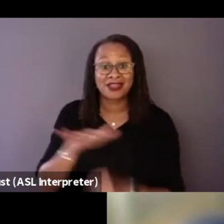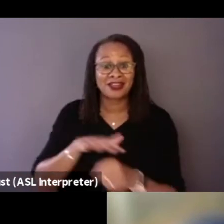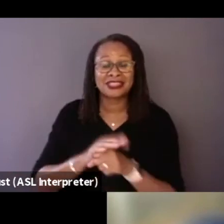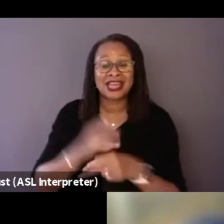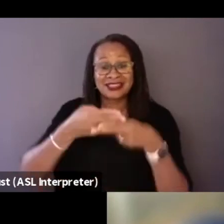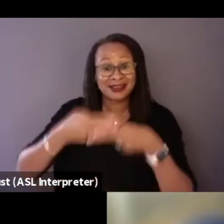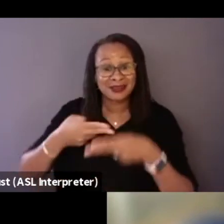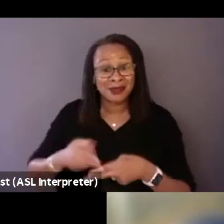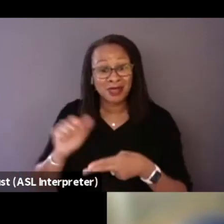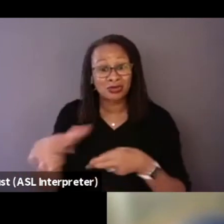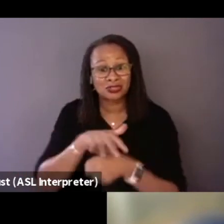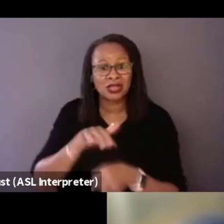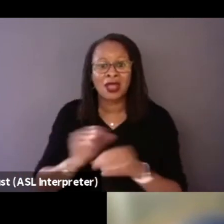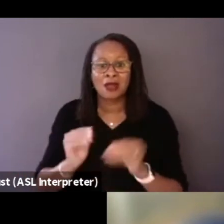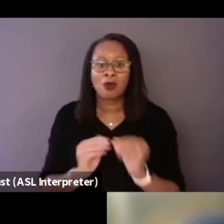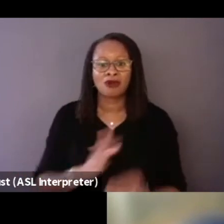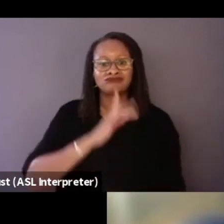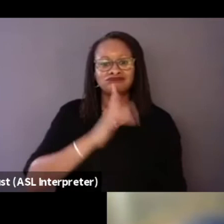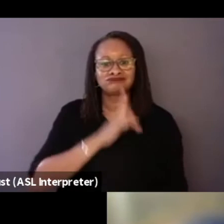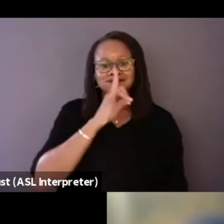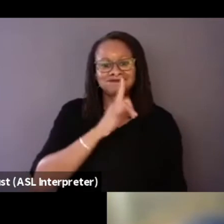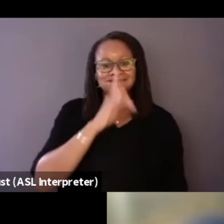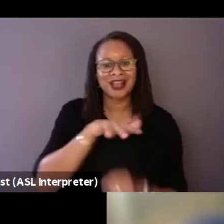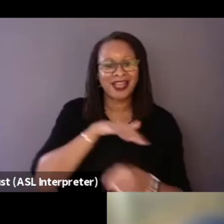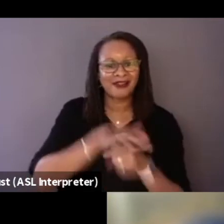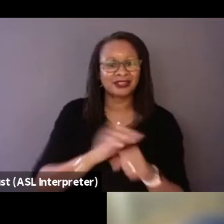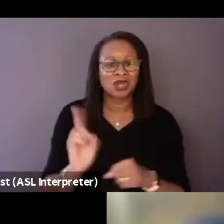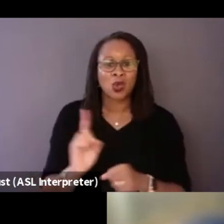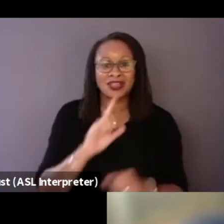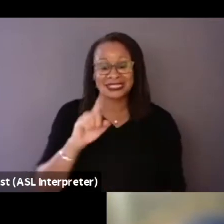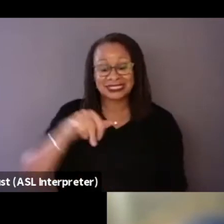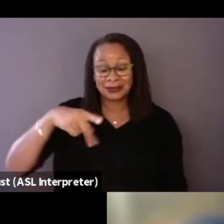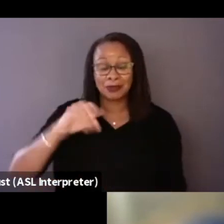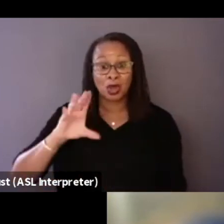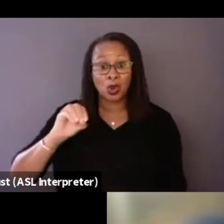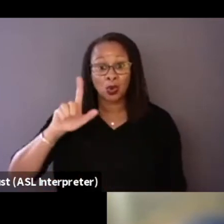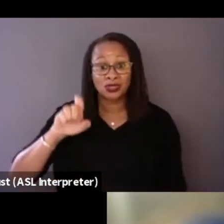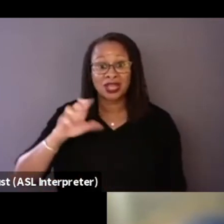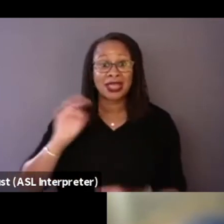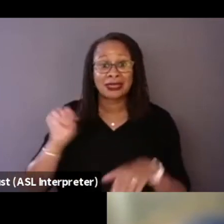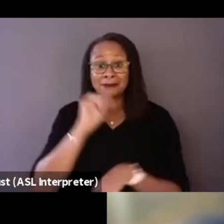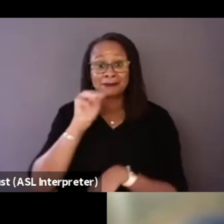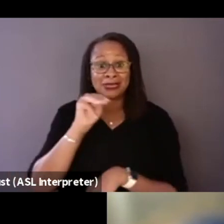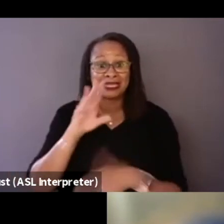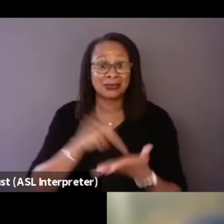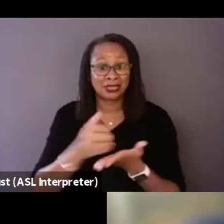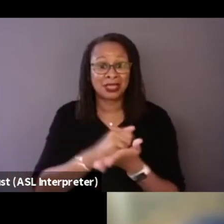are the more affluent neighborhoods, right. Where their zip code and median income mean that their schools have a lot more money